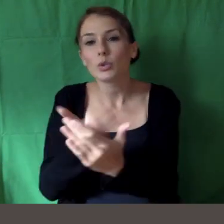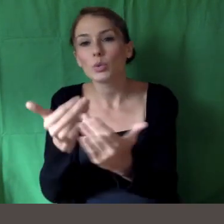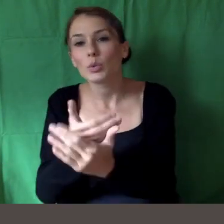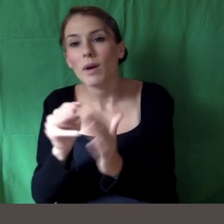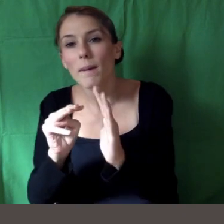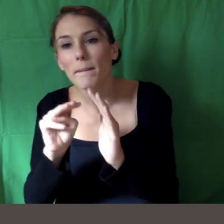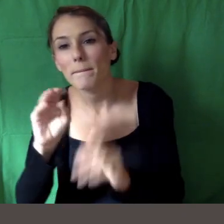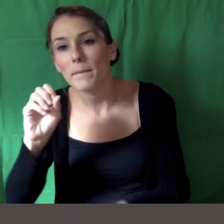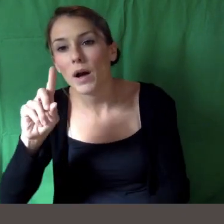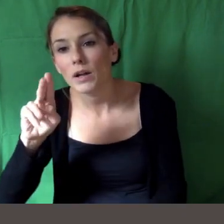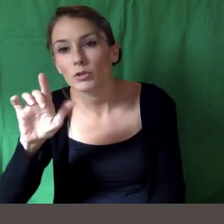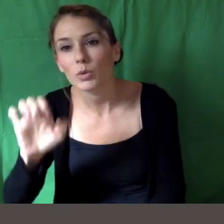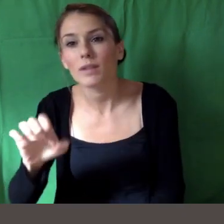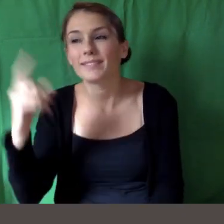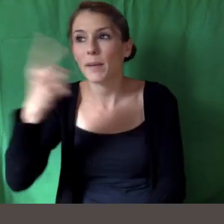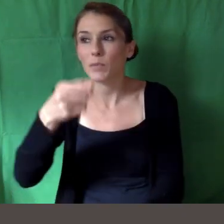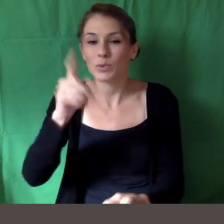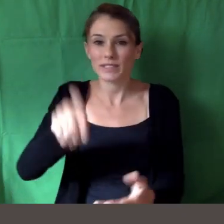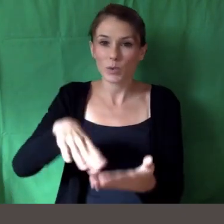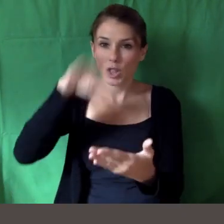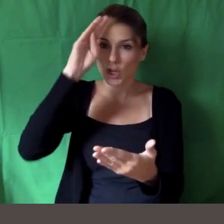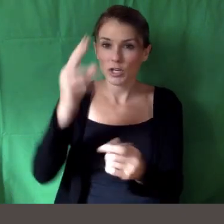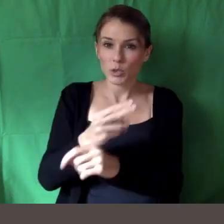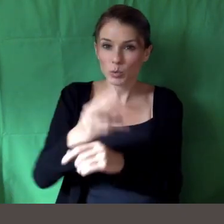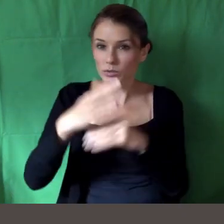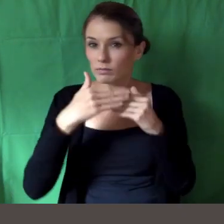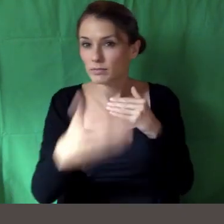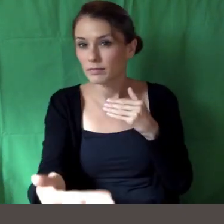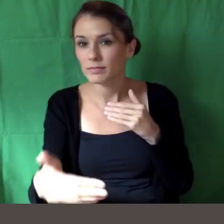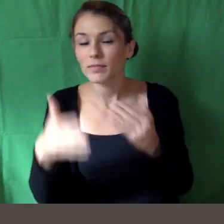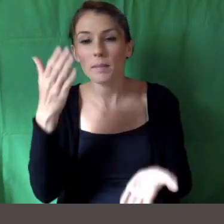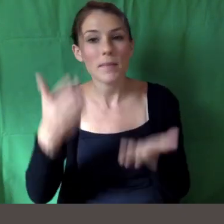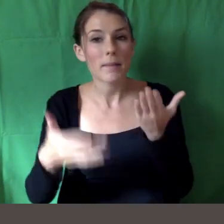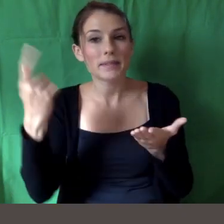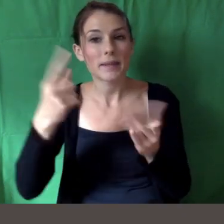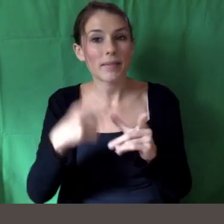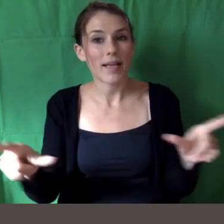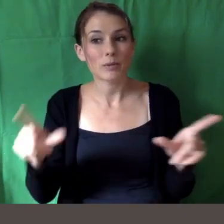need to learn and use. And maybe something in the language gets removed.